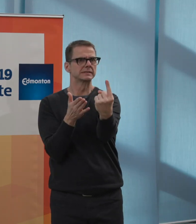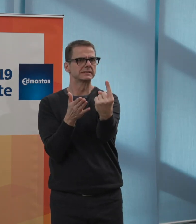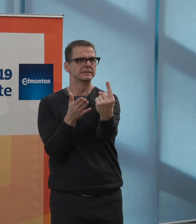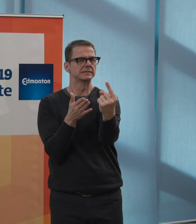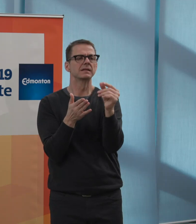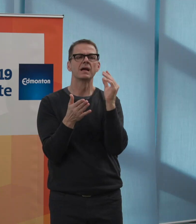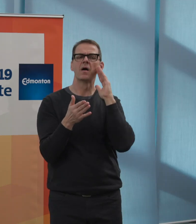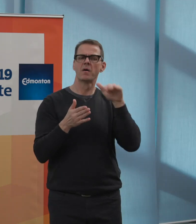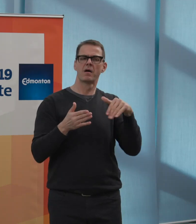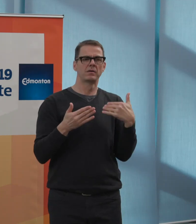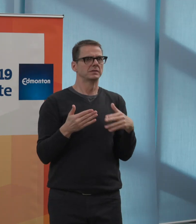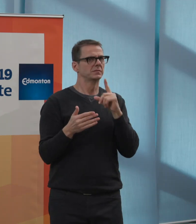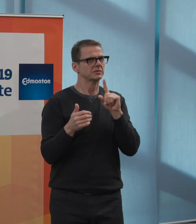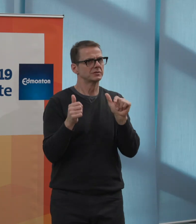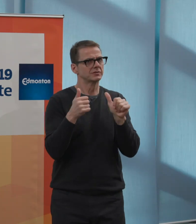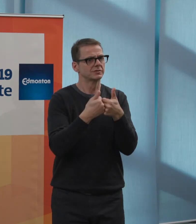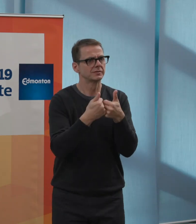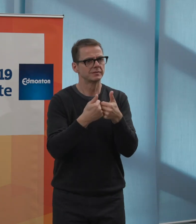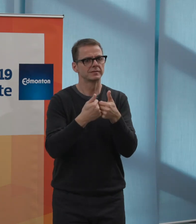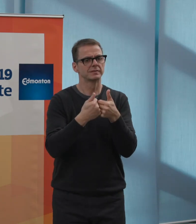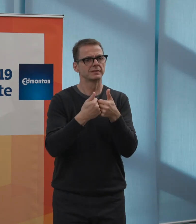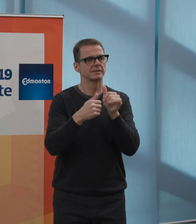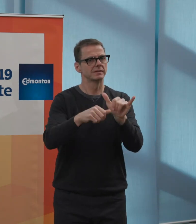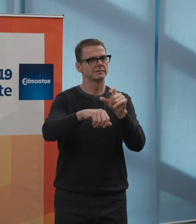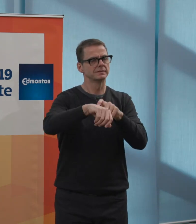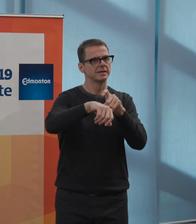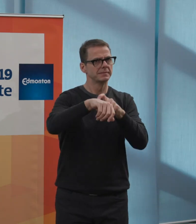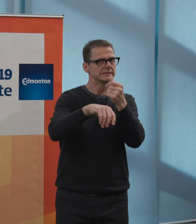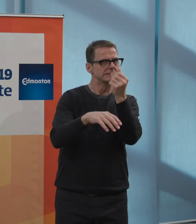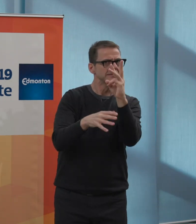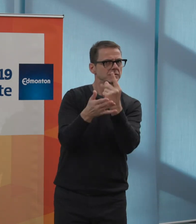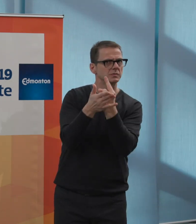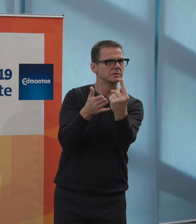confirmation in terms of supplemental support from the provincial or federal